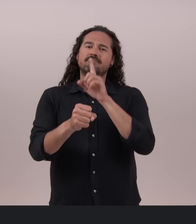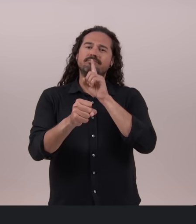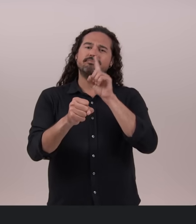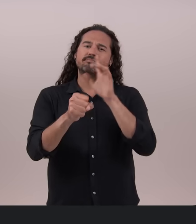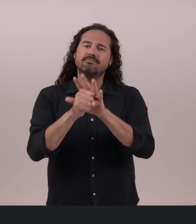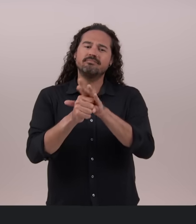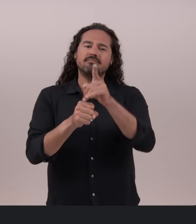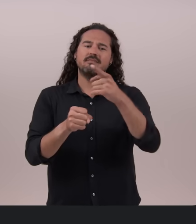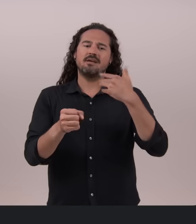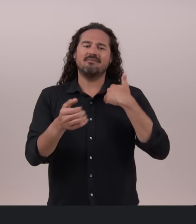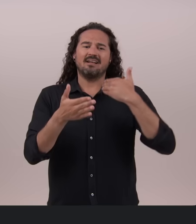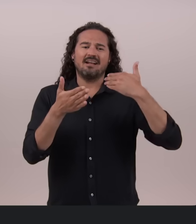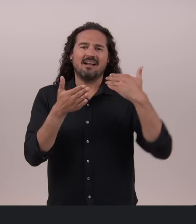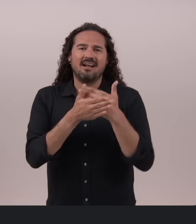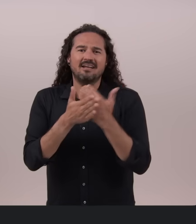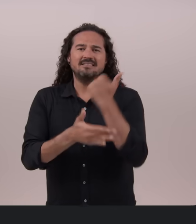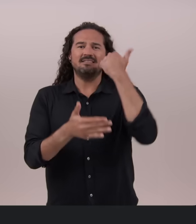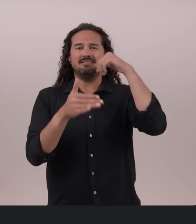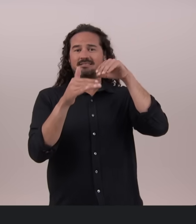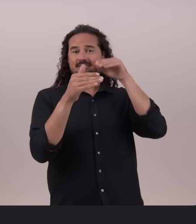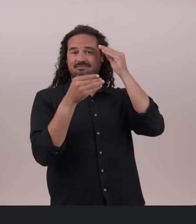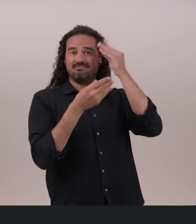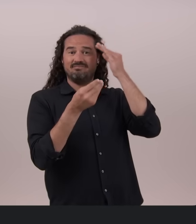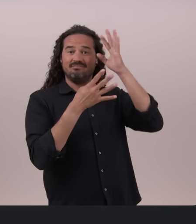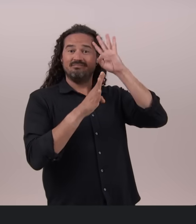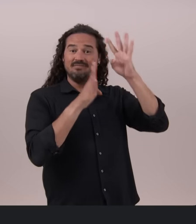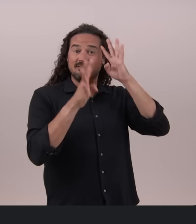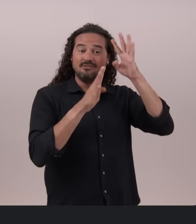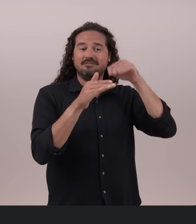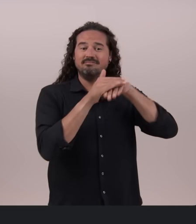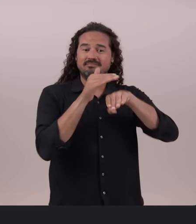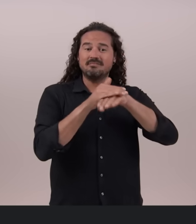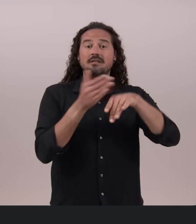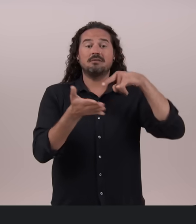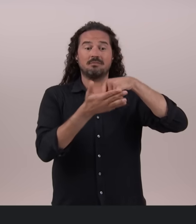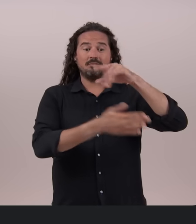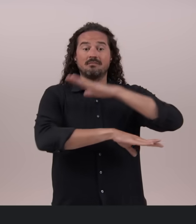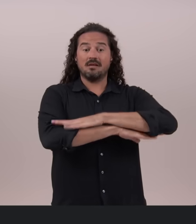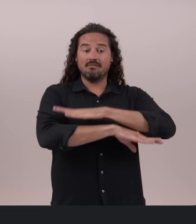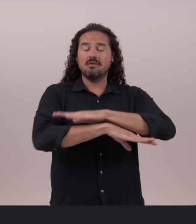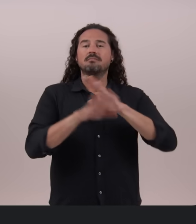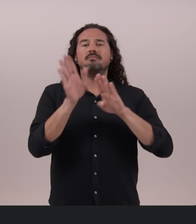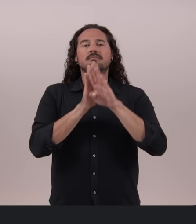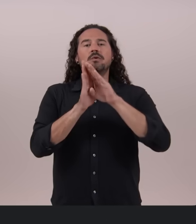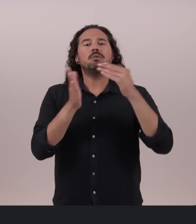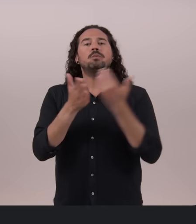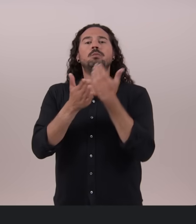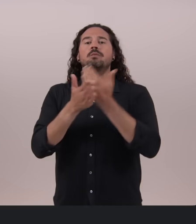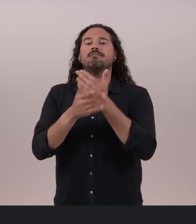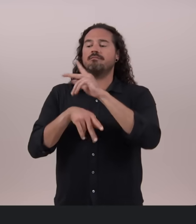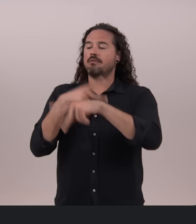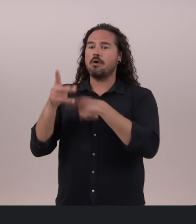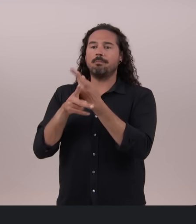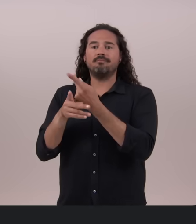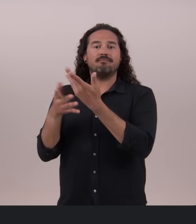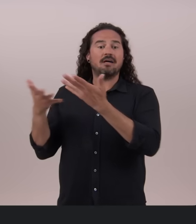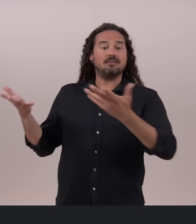to the latest innovations on the Android platform, so that's building for the newer form factors is frictionless.